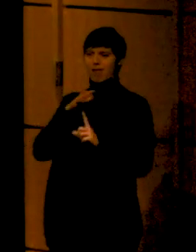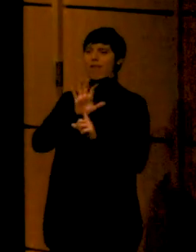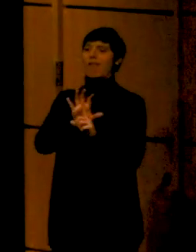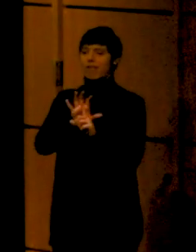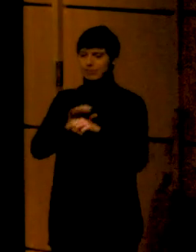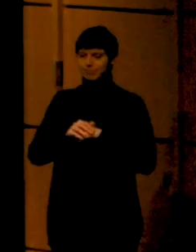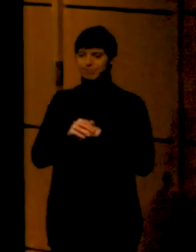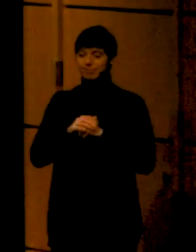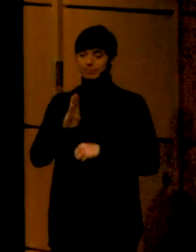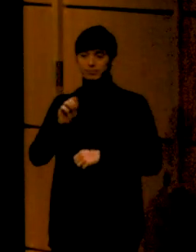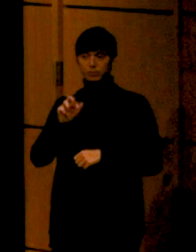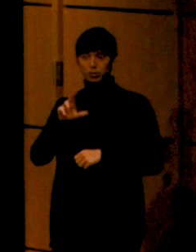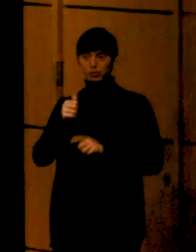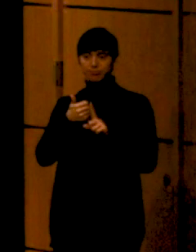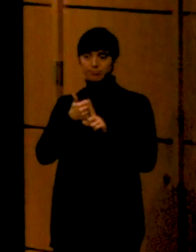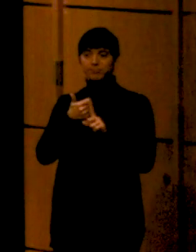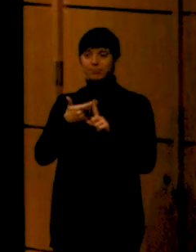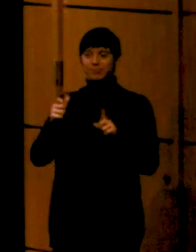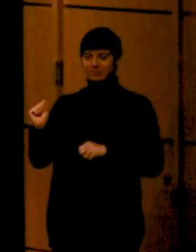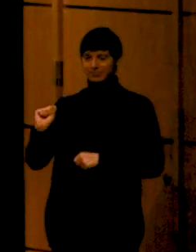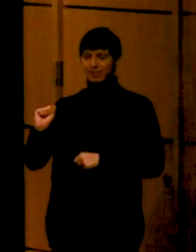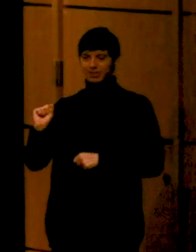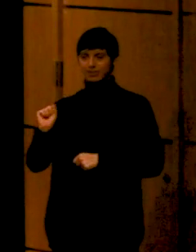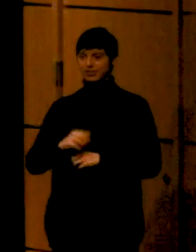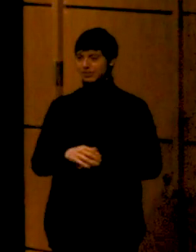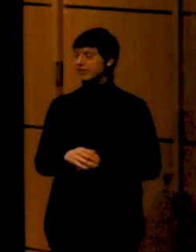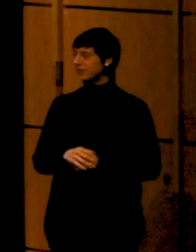Barbara is a Seattle based artist.